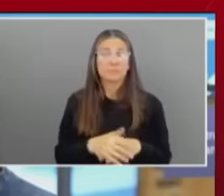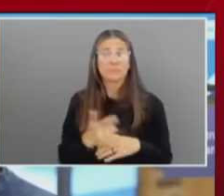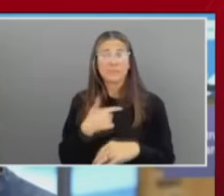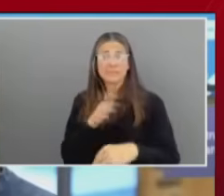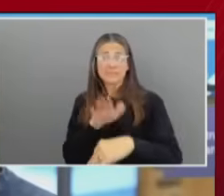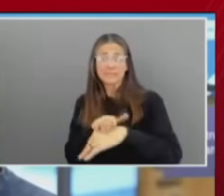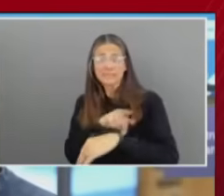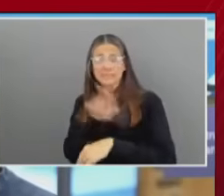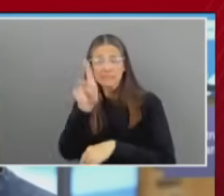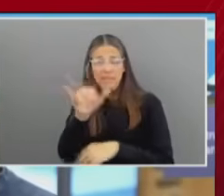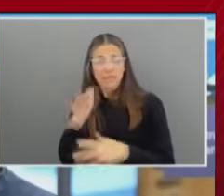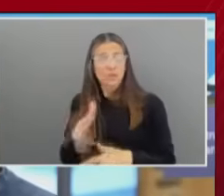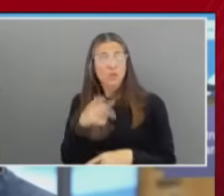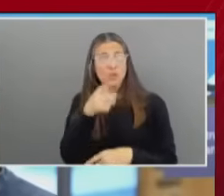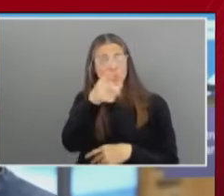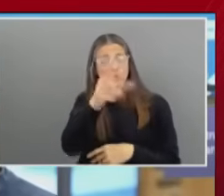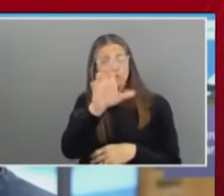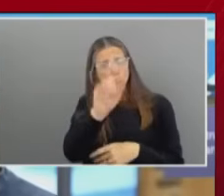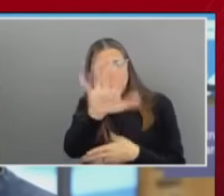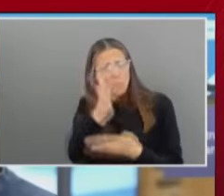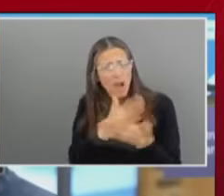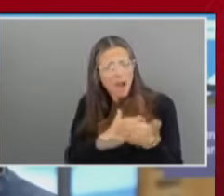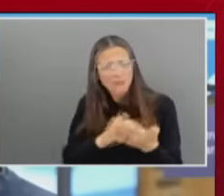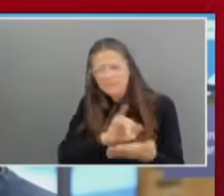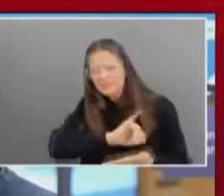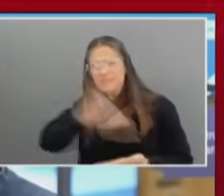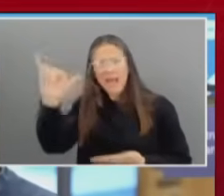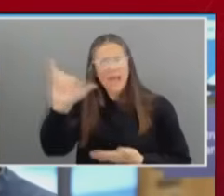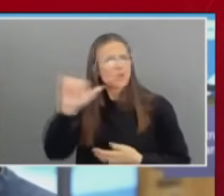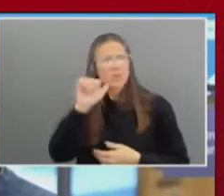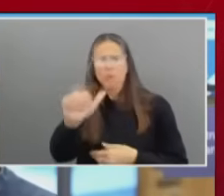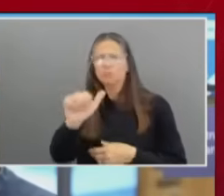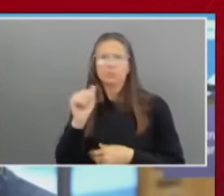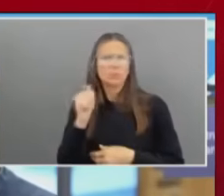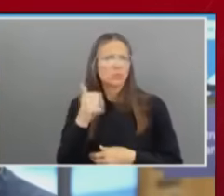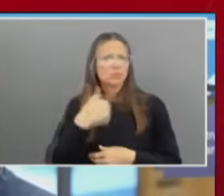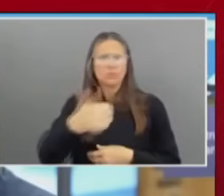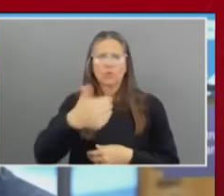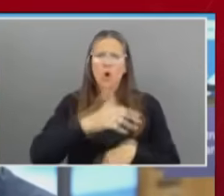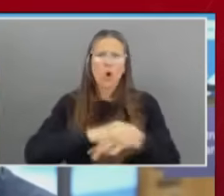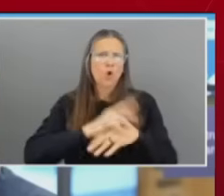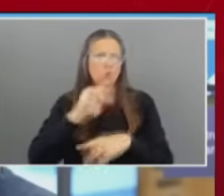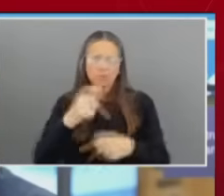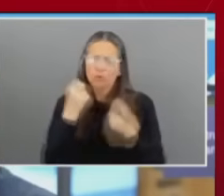WE WANT TO THANK KENTUCKIANS FOR DOING THEIR PART BY STAYING OFF THE ROADS.